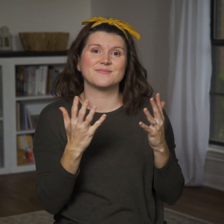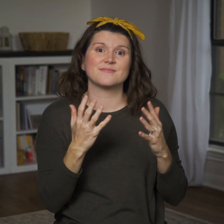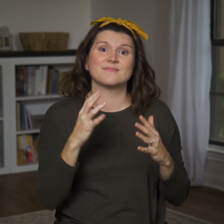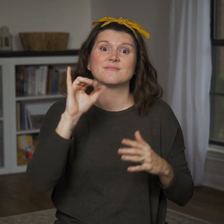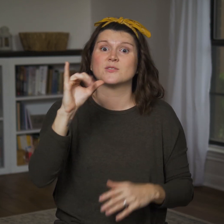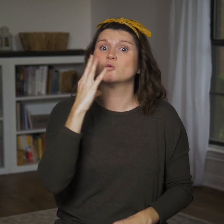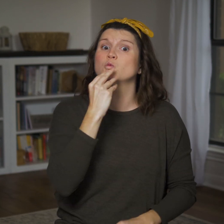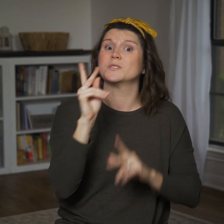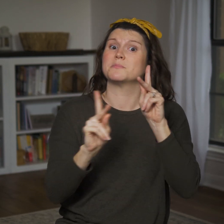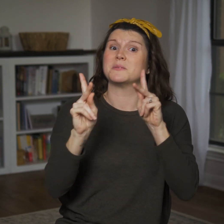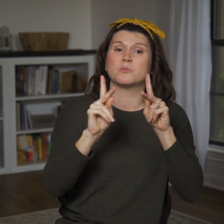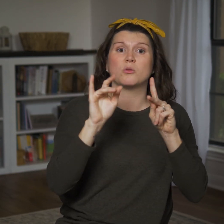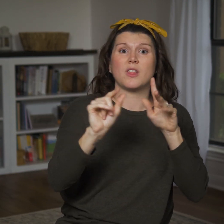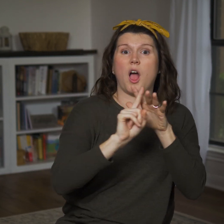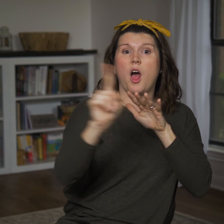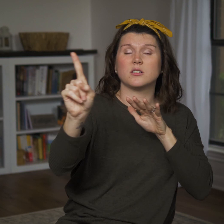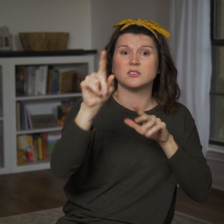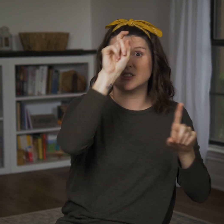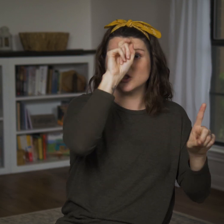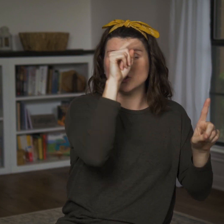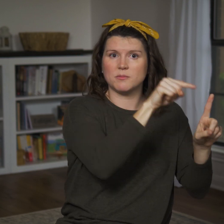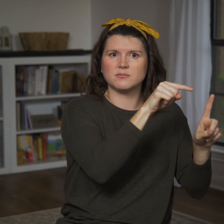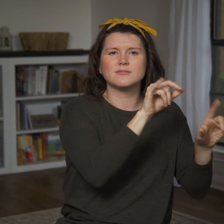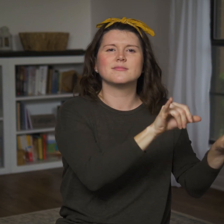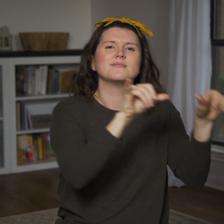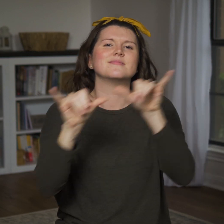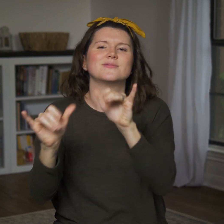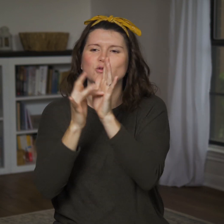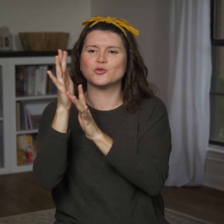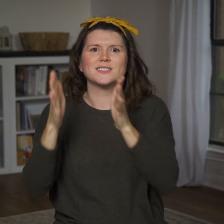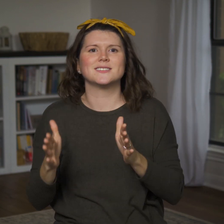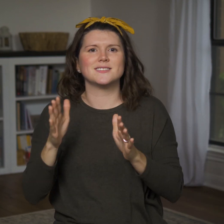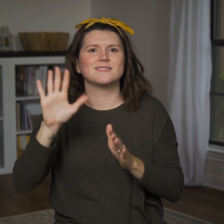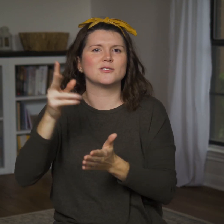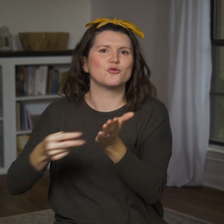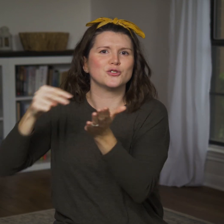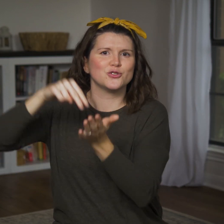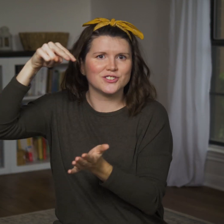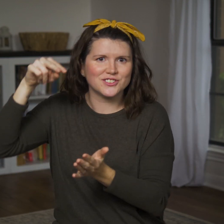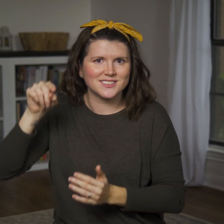The exodus is to Jews what the resurrection is to christians